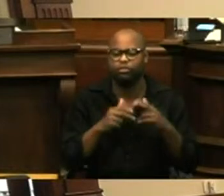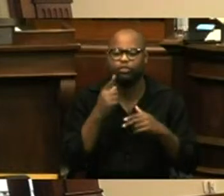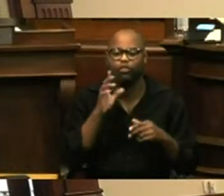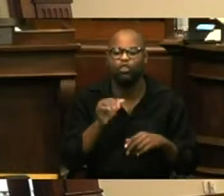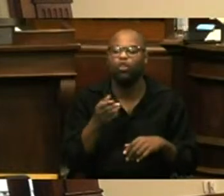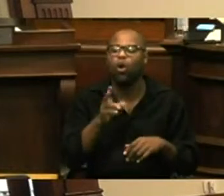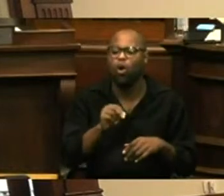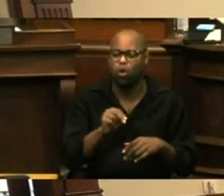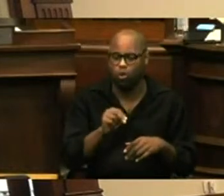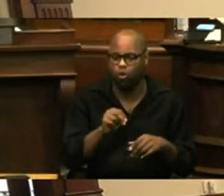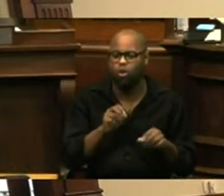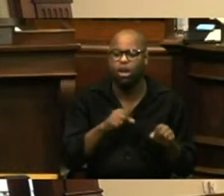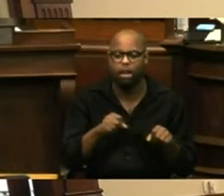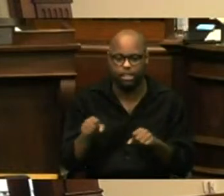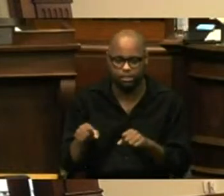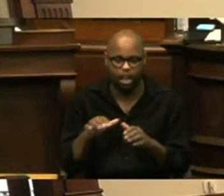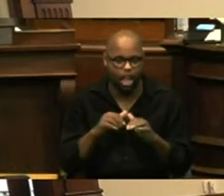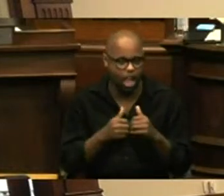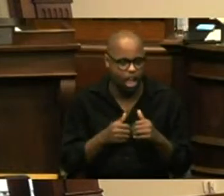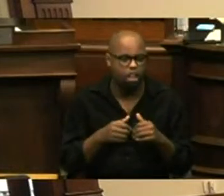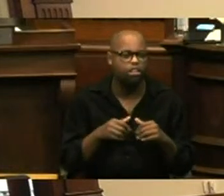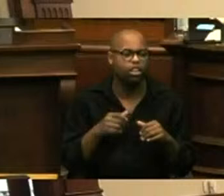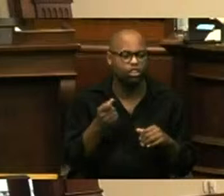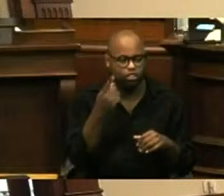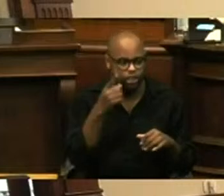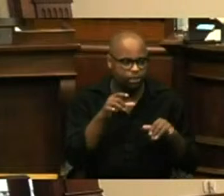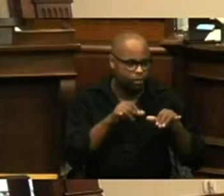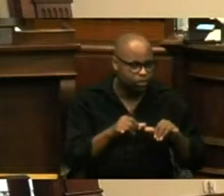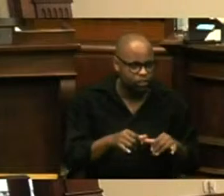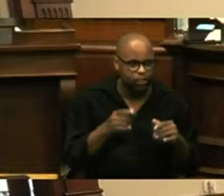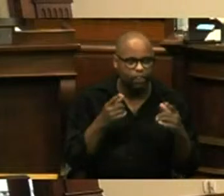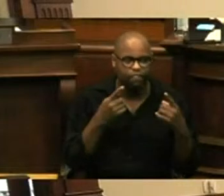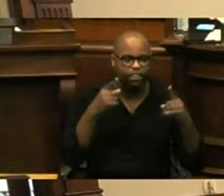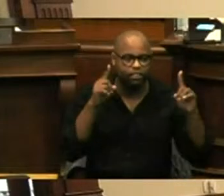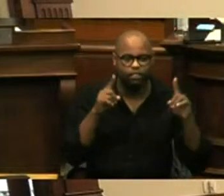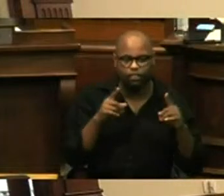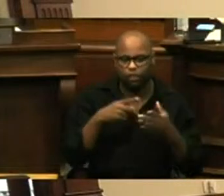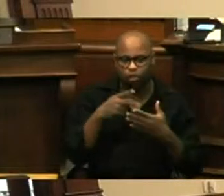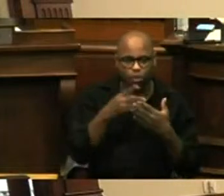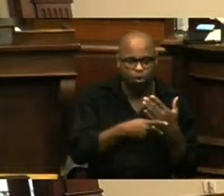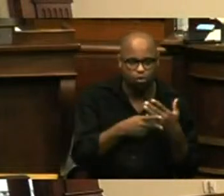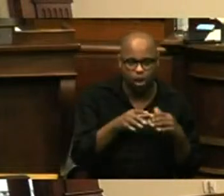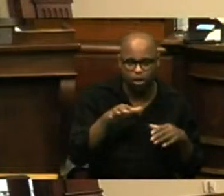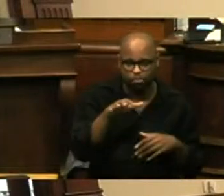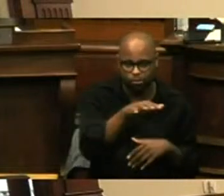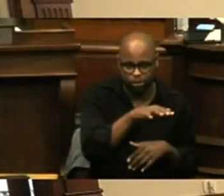could be building towards their own capacity, understanding how